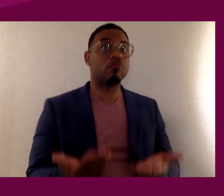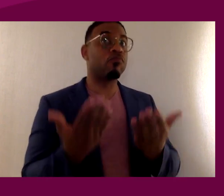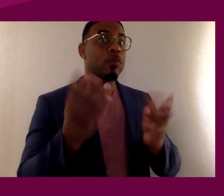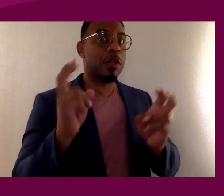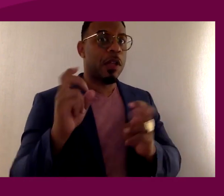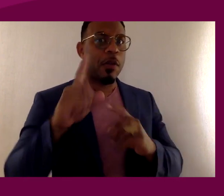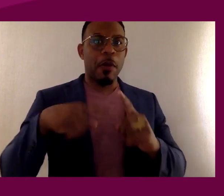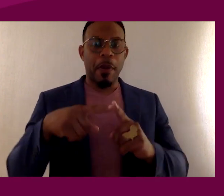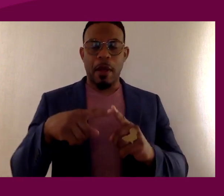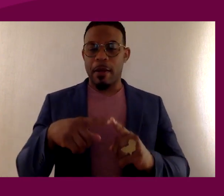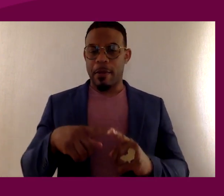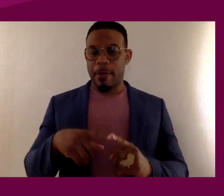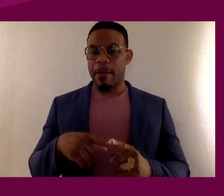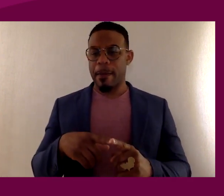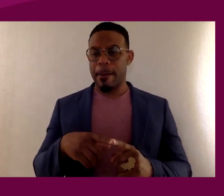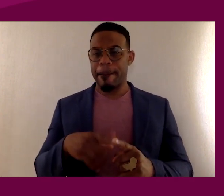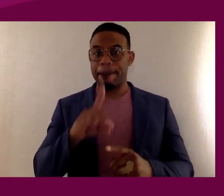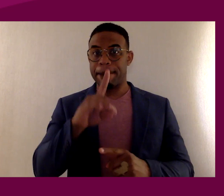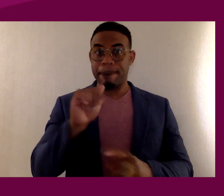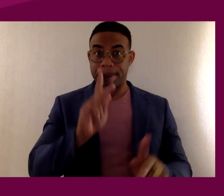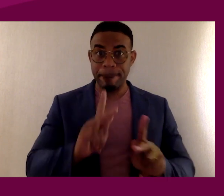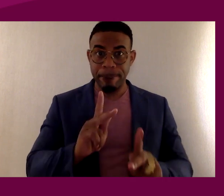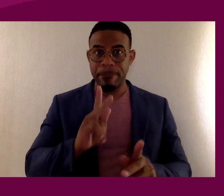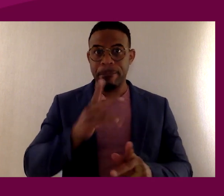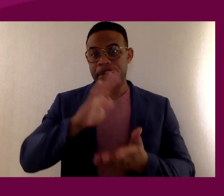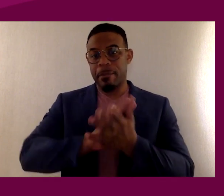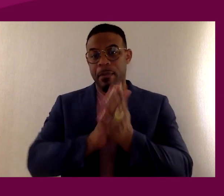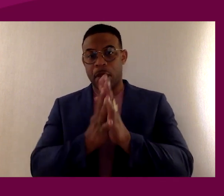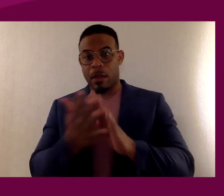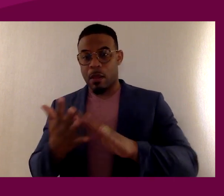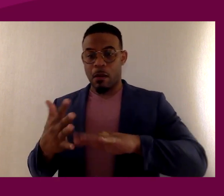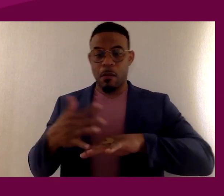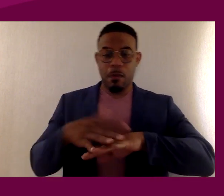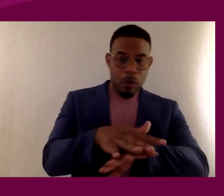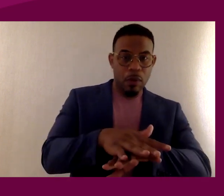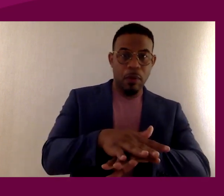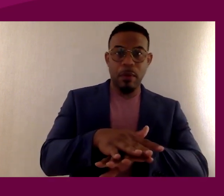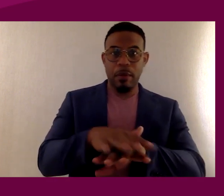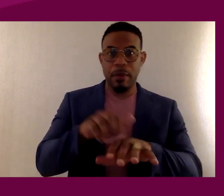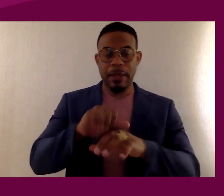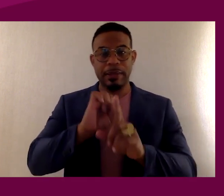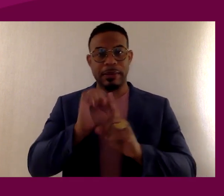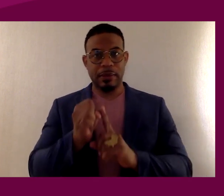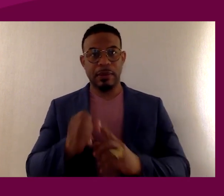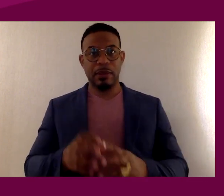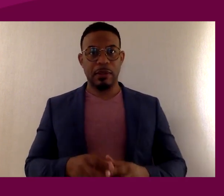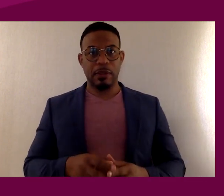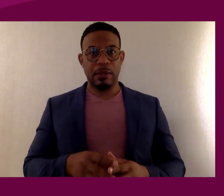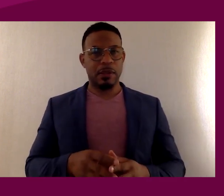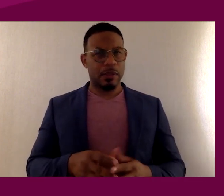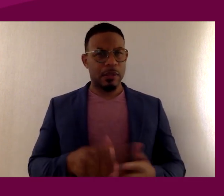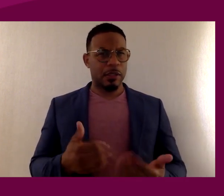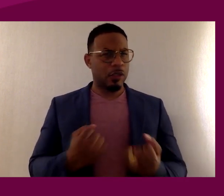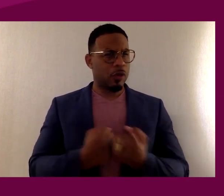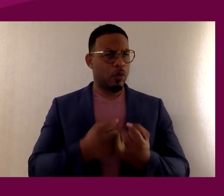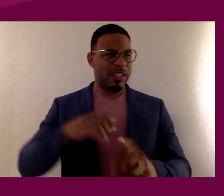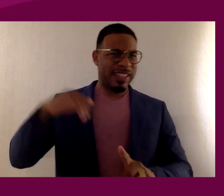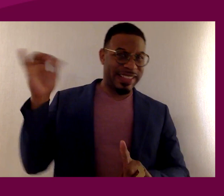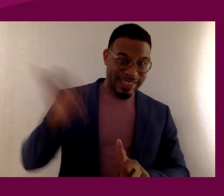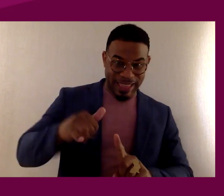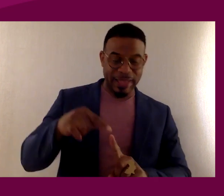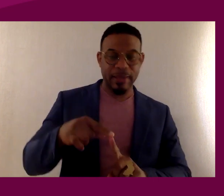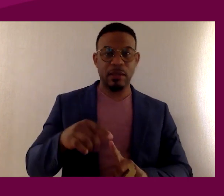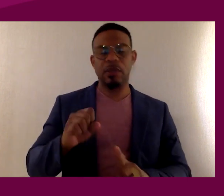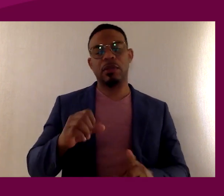opportunity to bring up the issues about disabled people becoming integrated in the society and